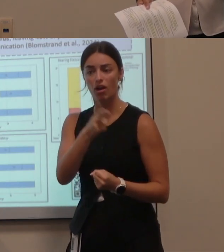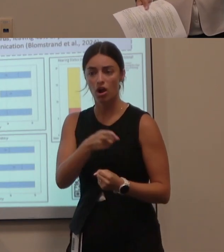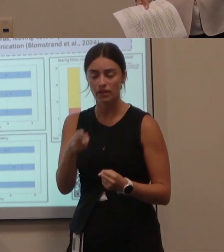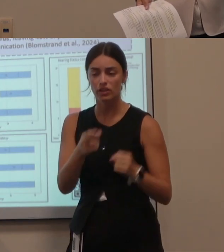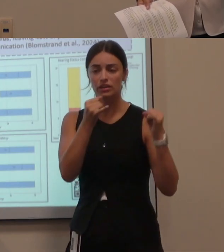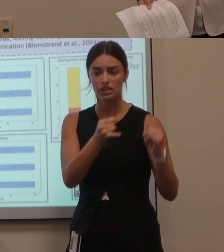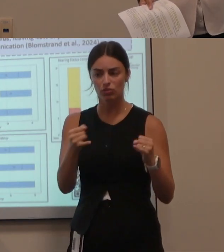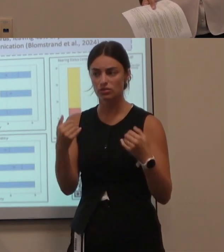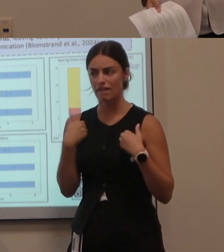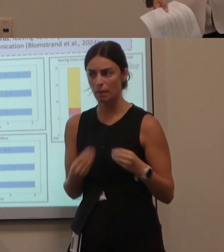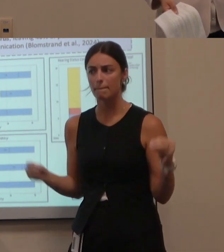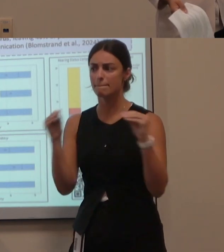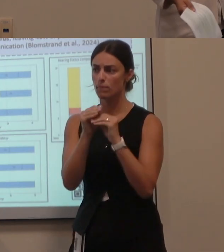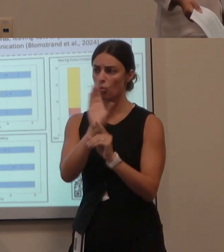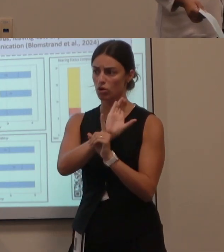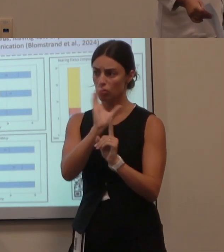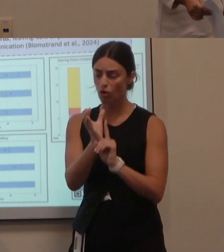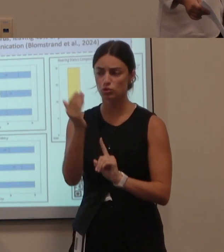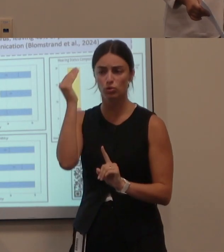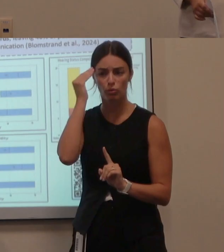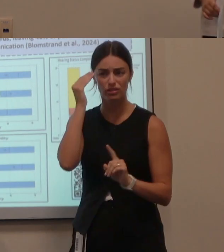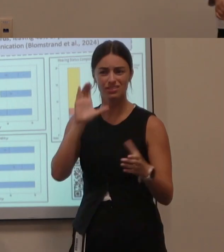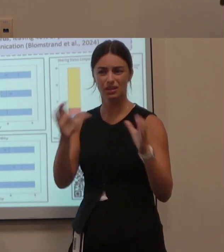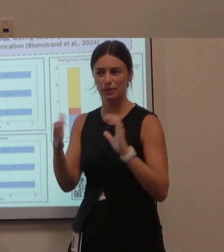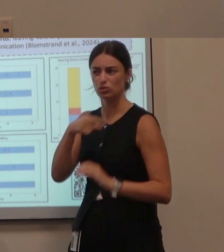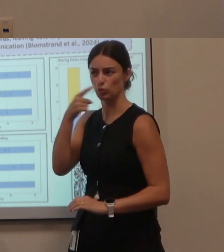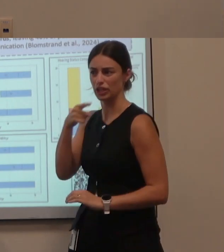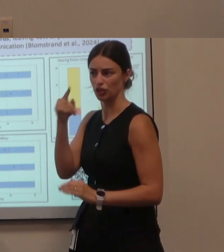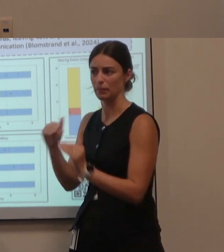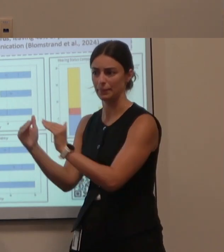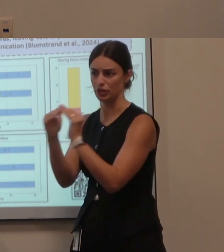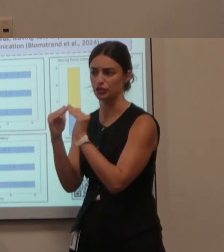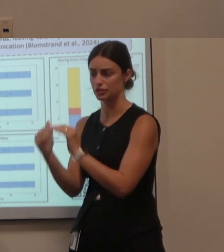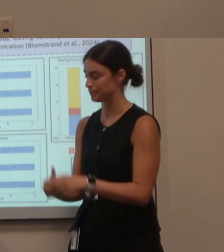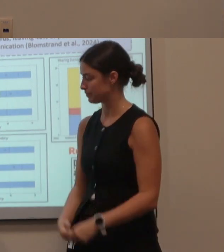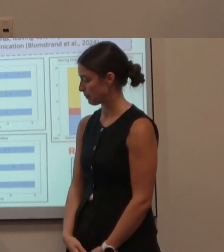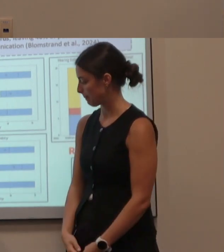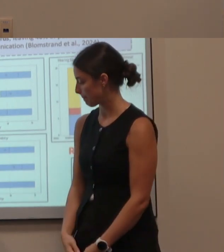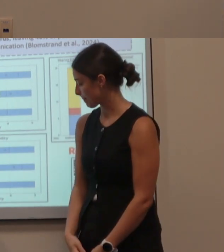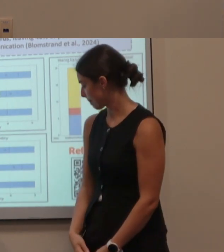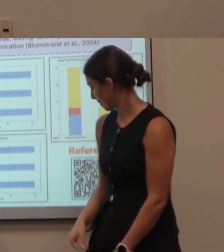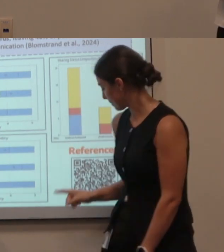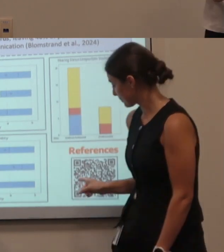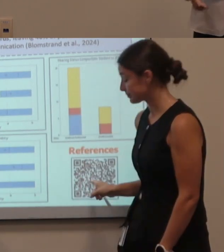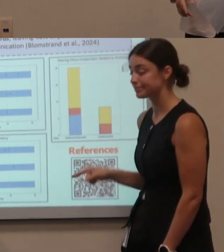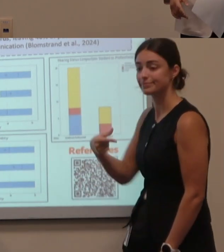compared to their hearing peers. And this is a QR code for my references